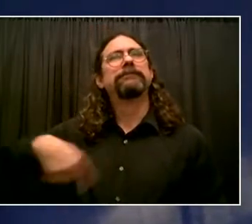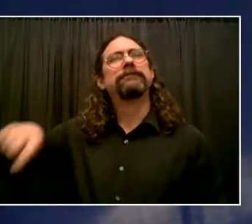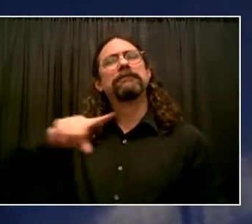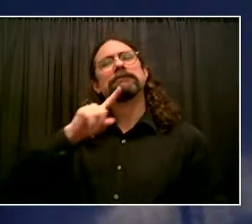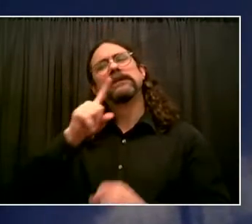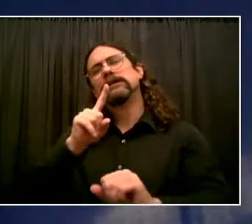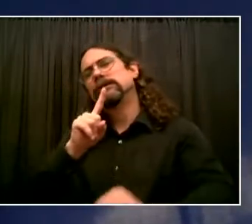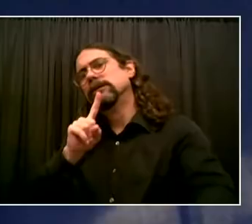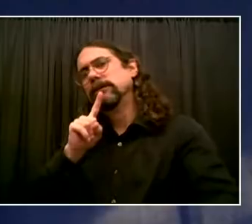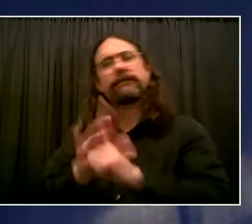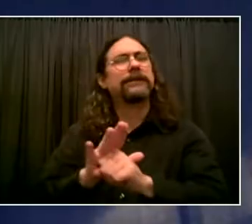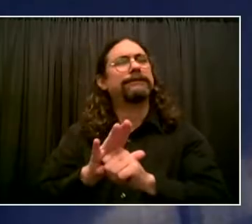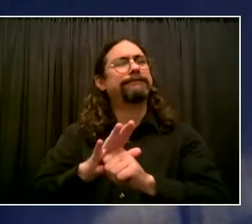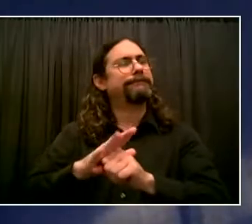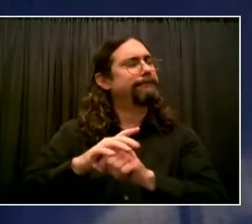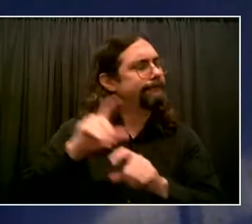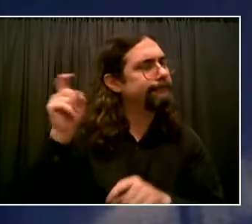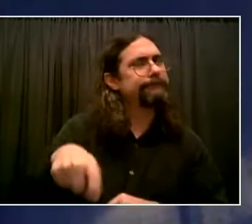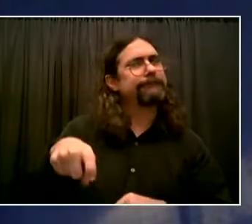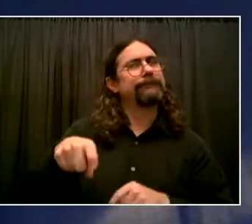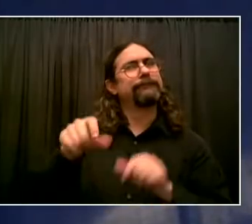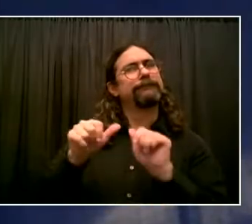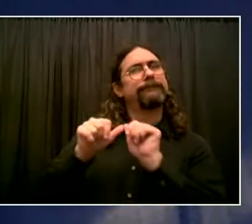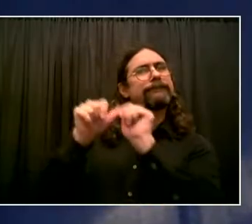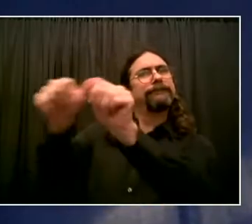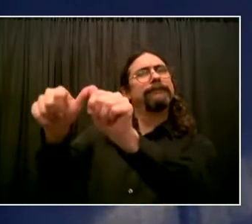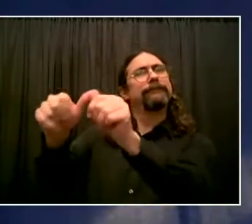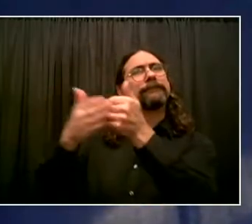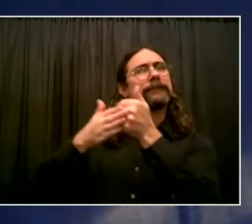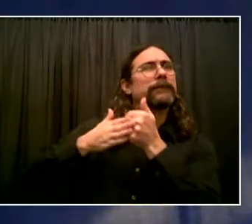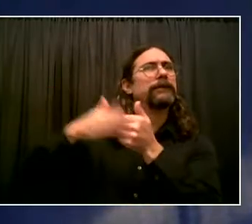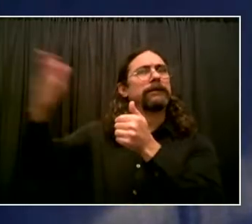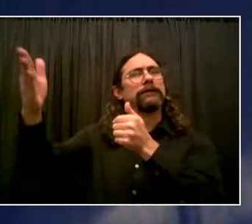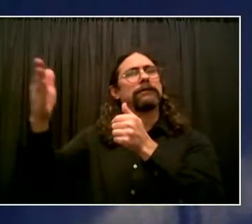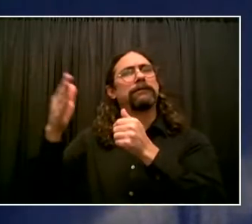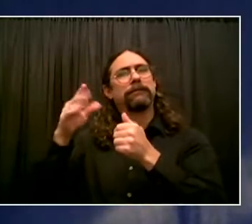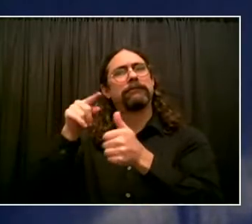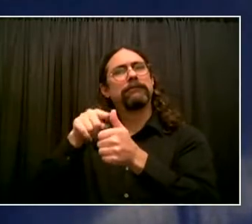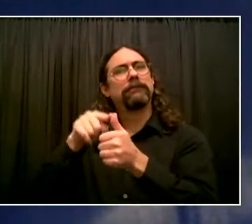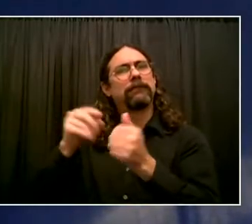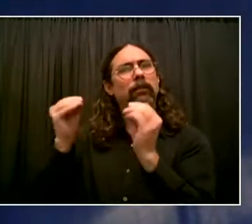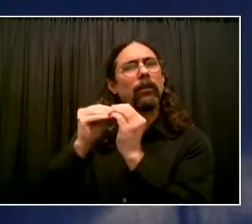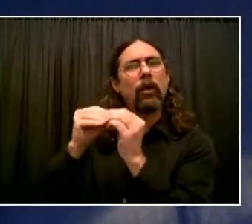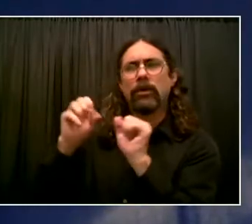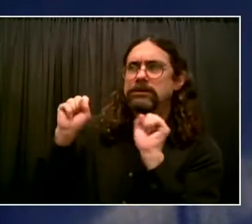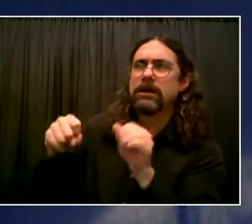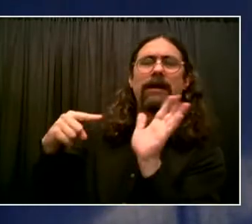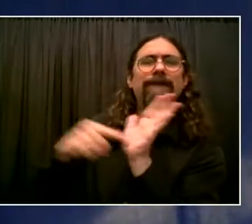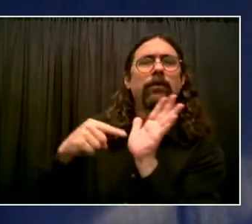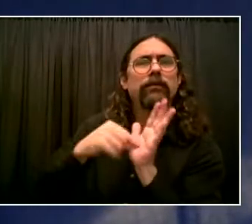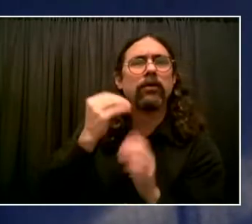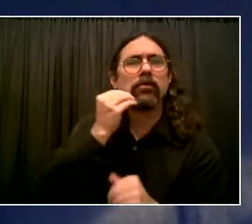DEVELOPMENT BUT IT COMES WITH A REAL COMMITMENT TO AFFORDABILITY AND PRESRVEING